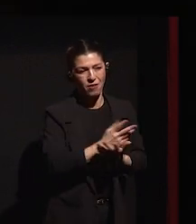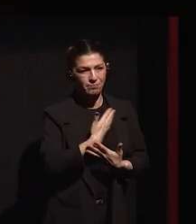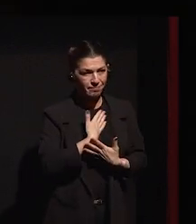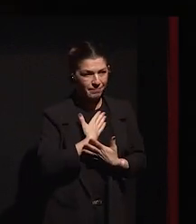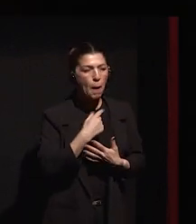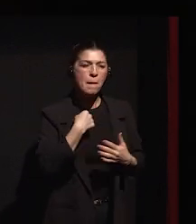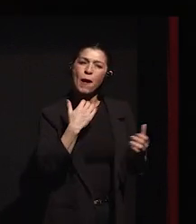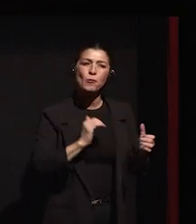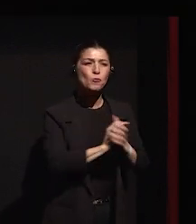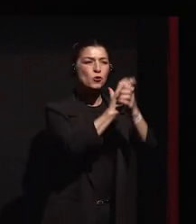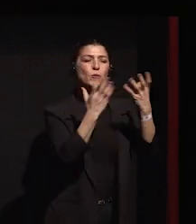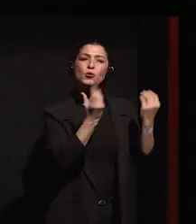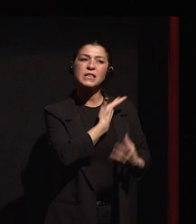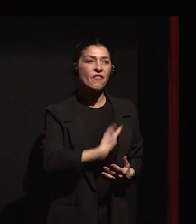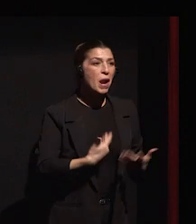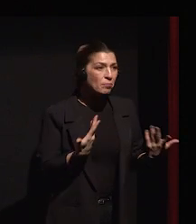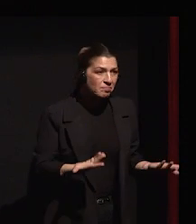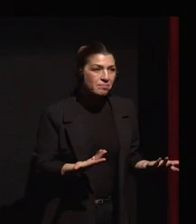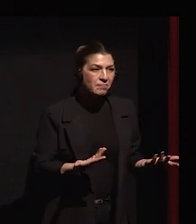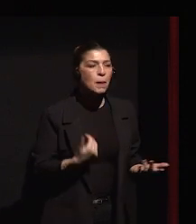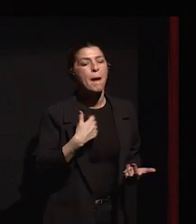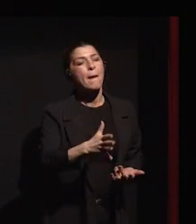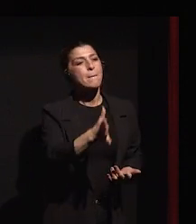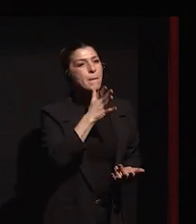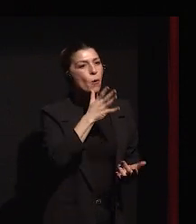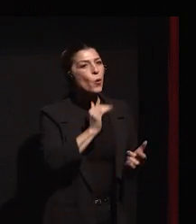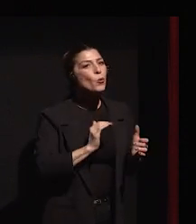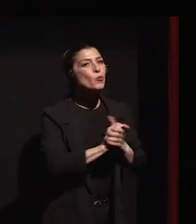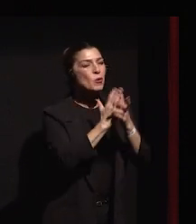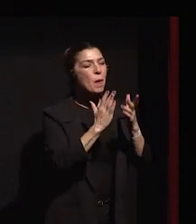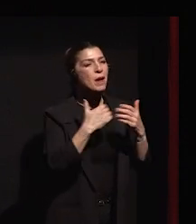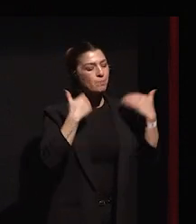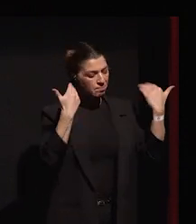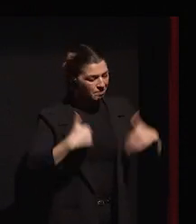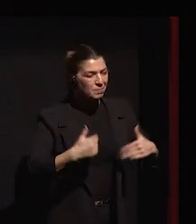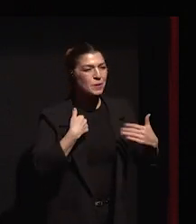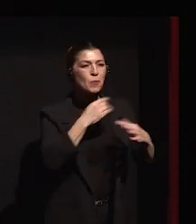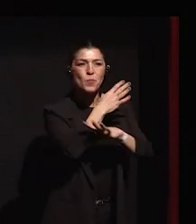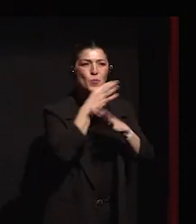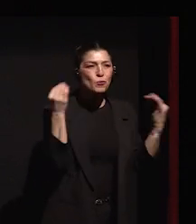And I know that celebration makes you feel happy and alive and connected to history.